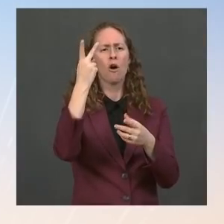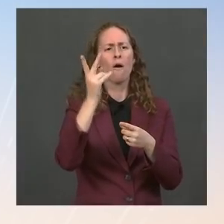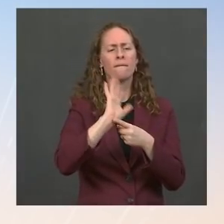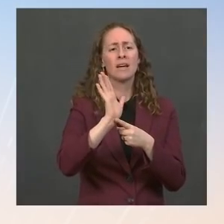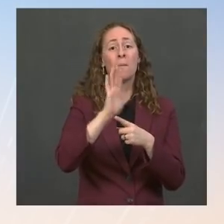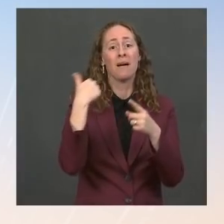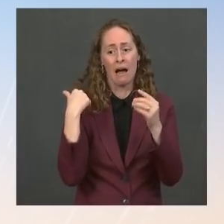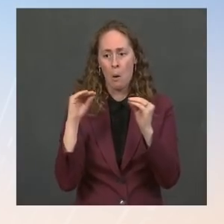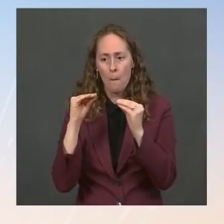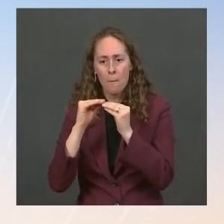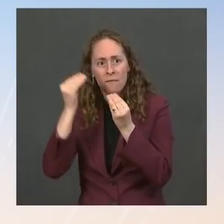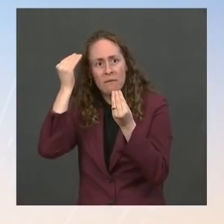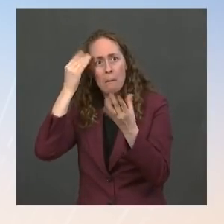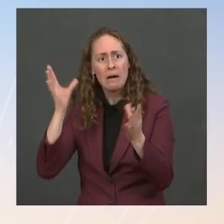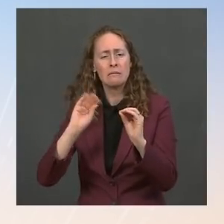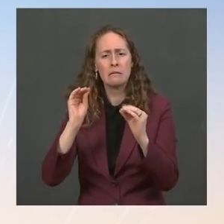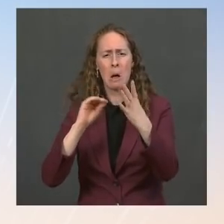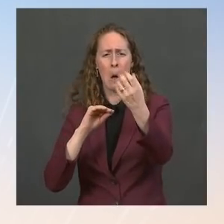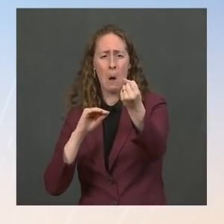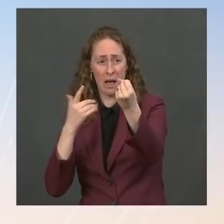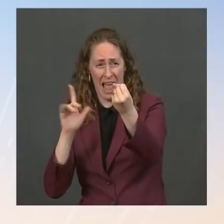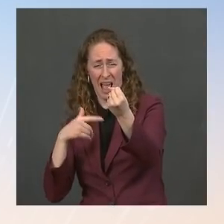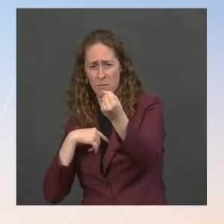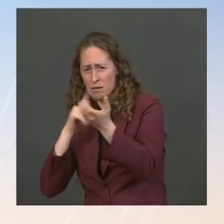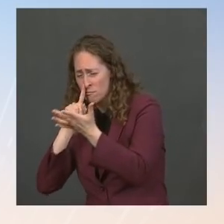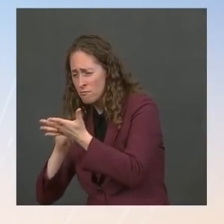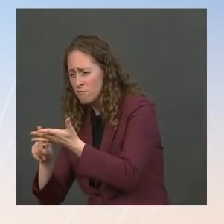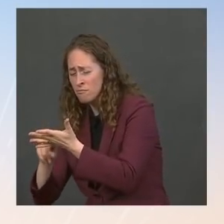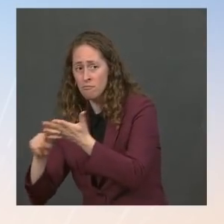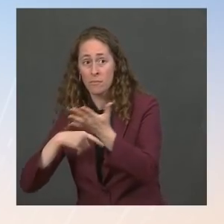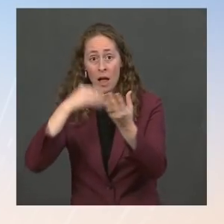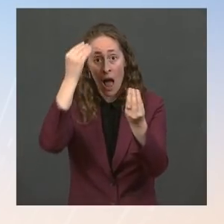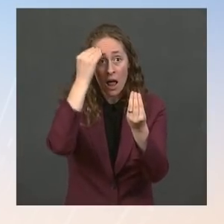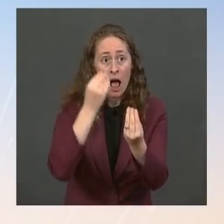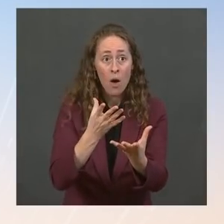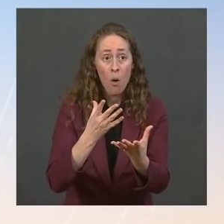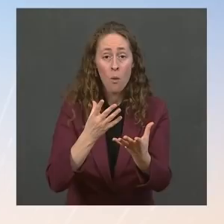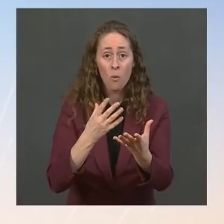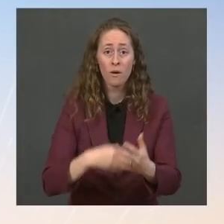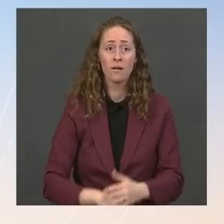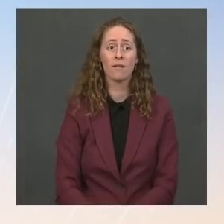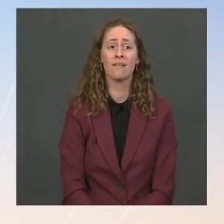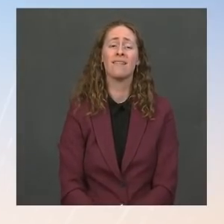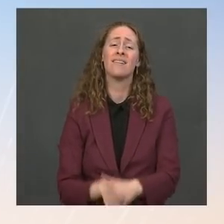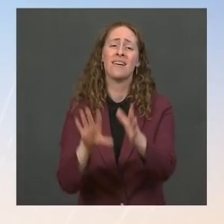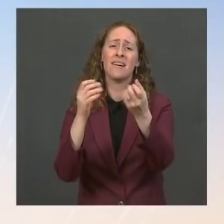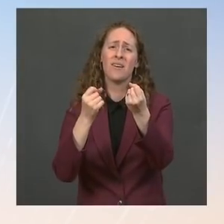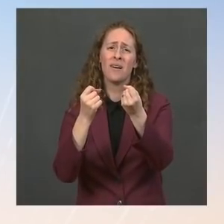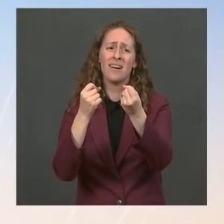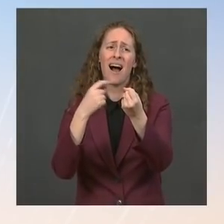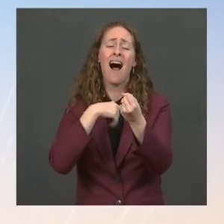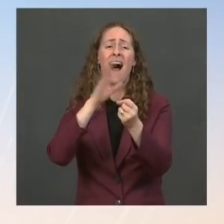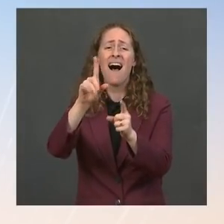The Press: But why won't you say "fired"? Ms Psaki: -- and we'll see if there's more to convey. Karen, go ahead. >> The Press: But, Jen, why can't you say "fired" if they -- if they are -- that -- >> Ms Psaki: I think -- The Press: This is a humanitarian issue.